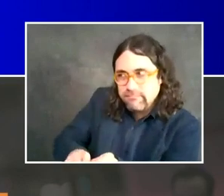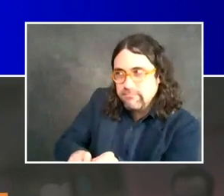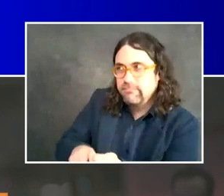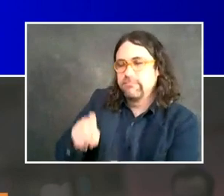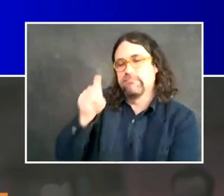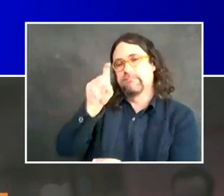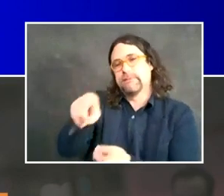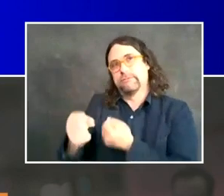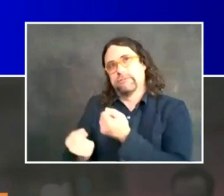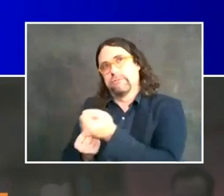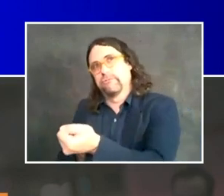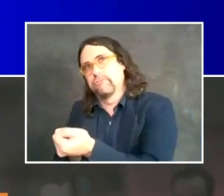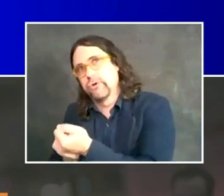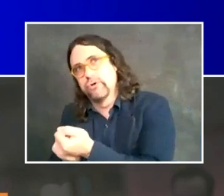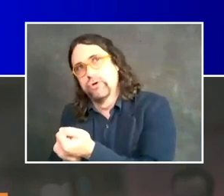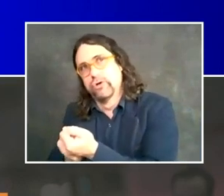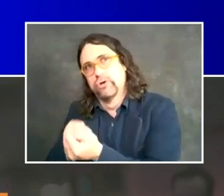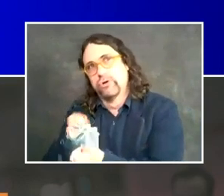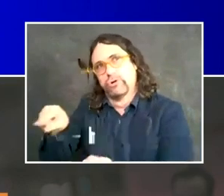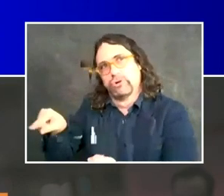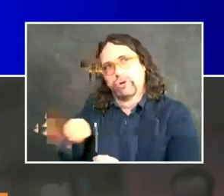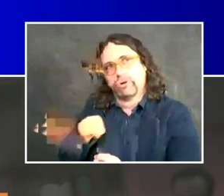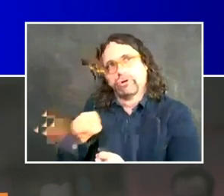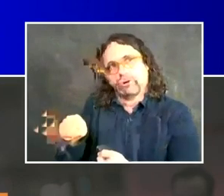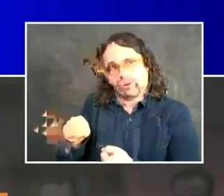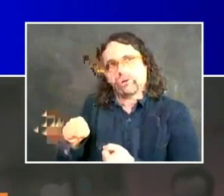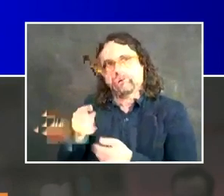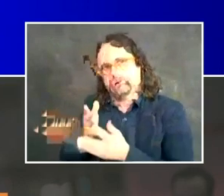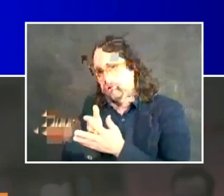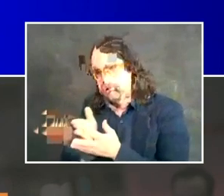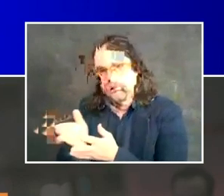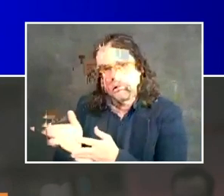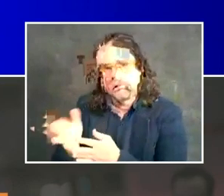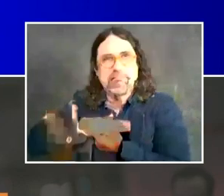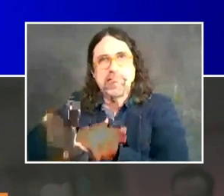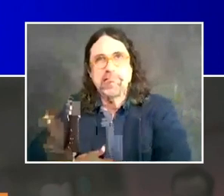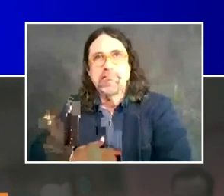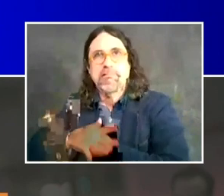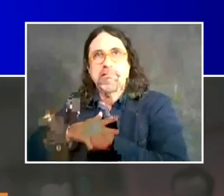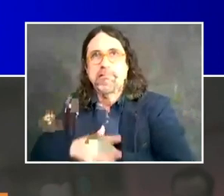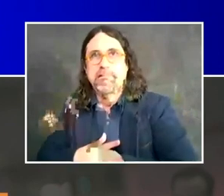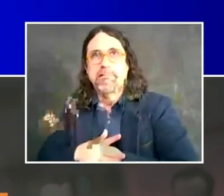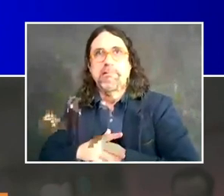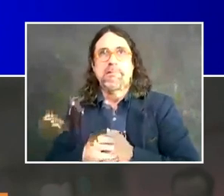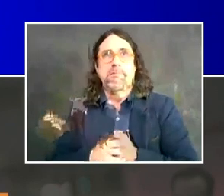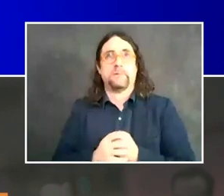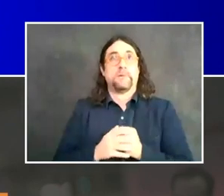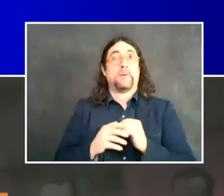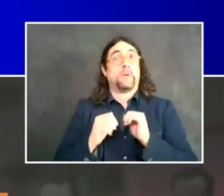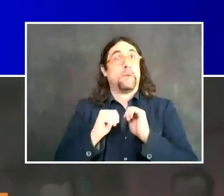ACCESS TO MENTAL HEALTH SERVICES, IT HAS BEEN A CORE